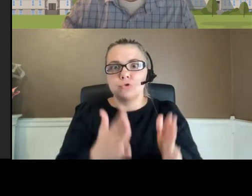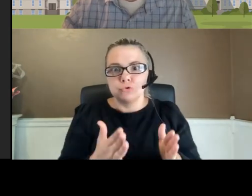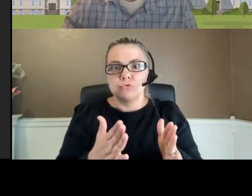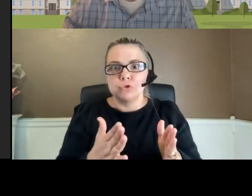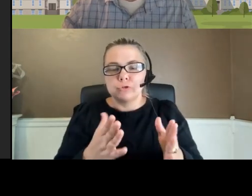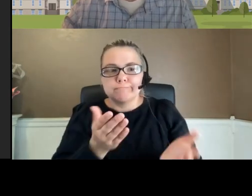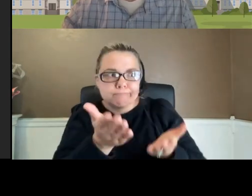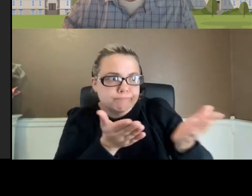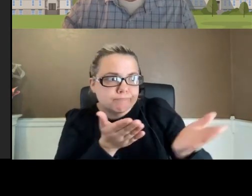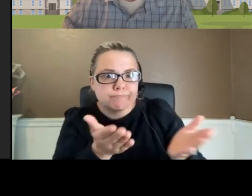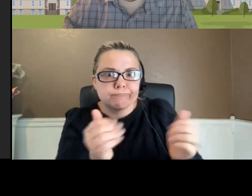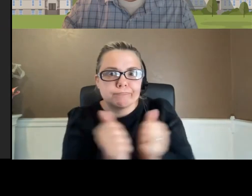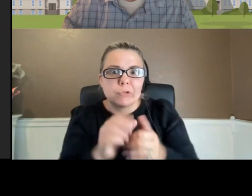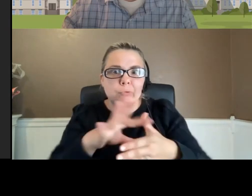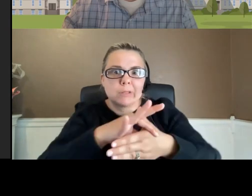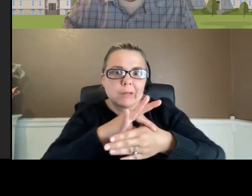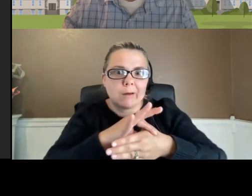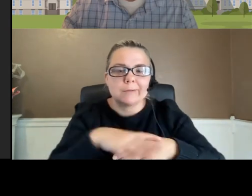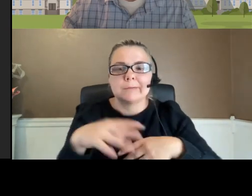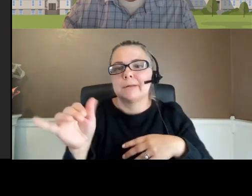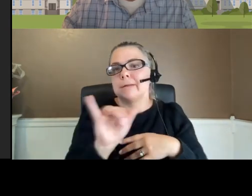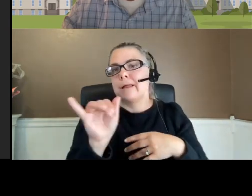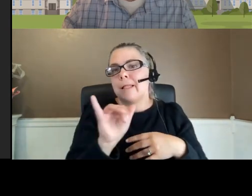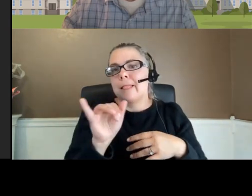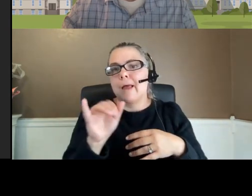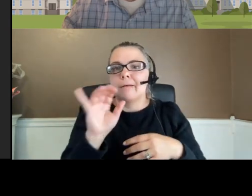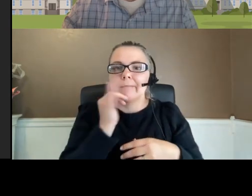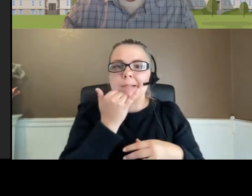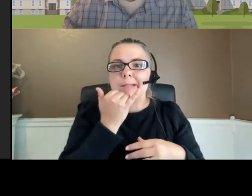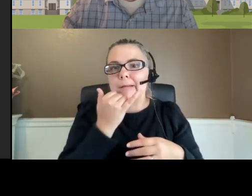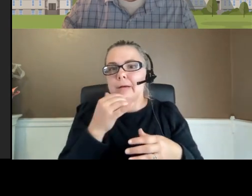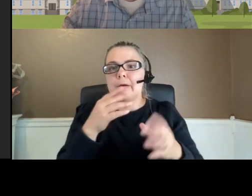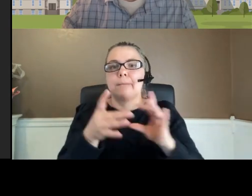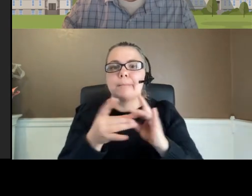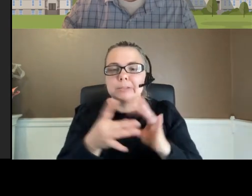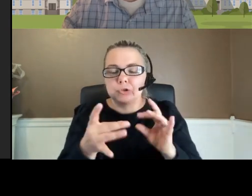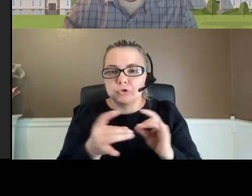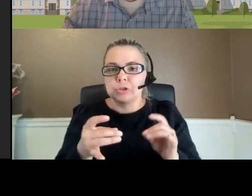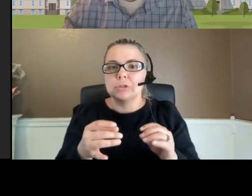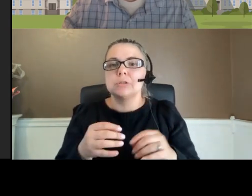like dialog boxes, error messages The WAVE browser extensions can be helpful for that